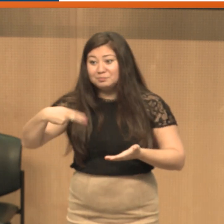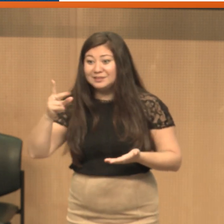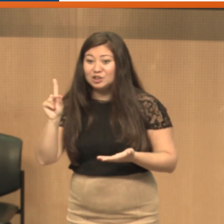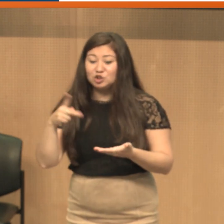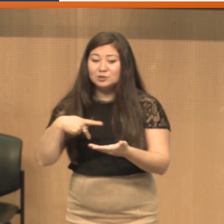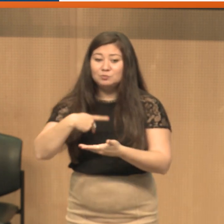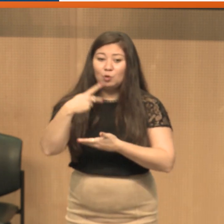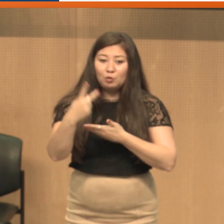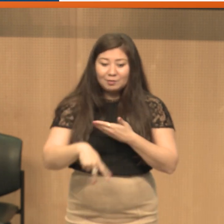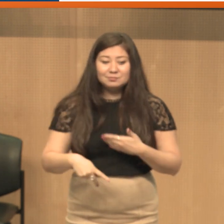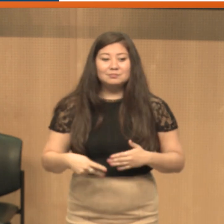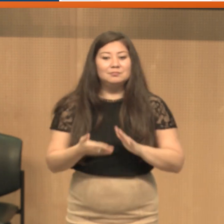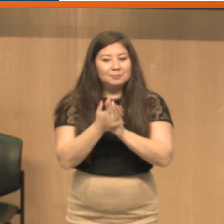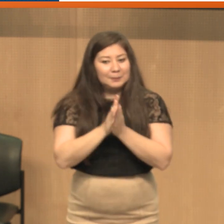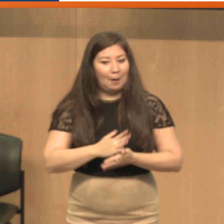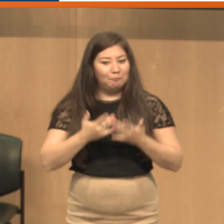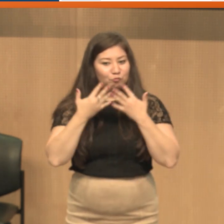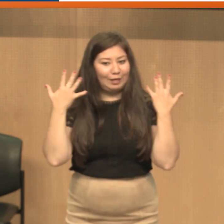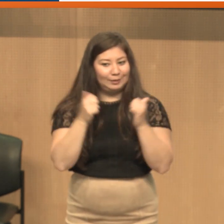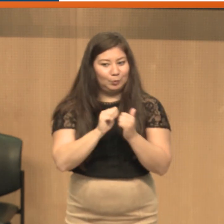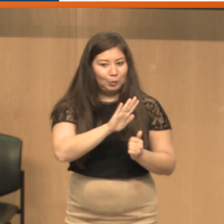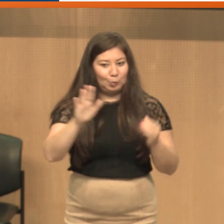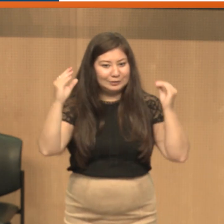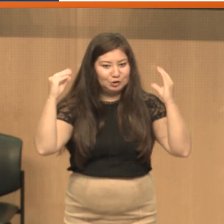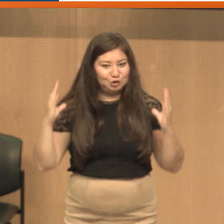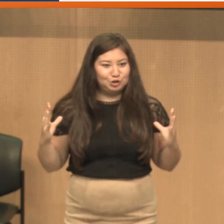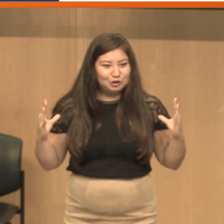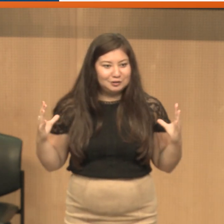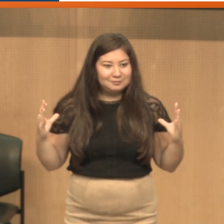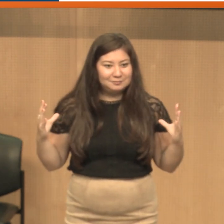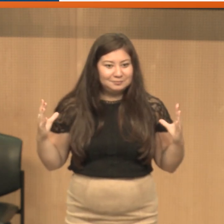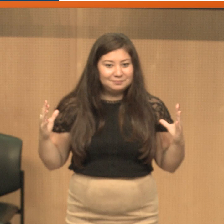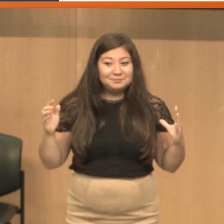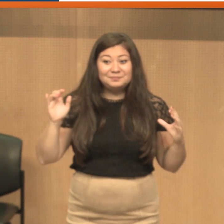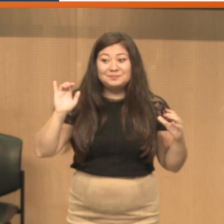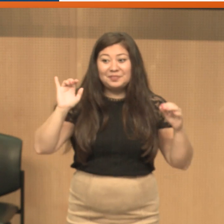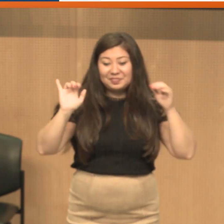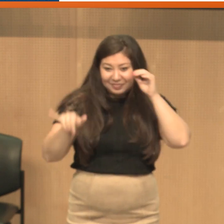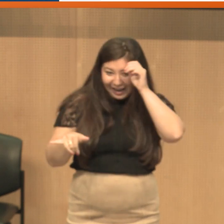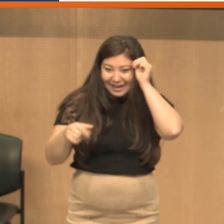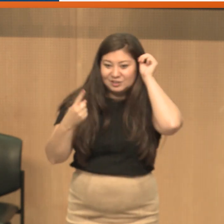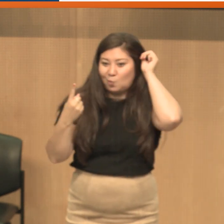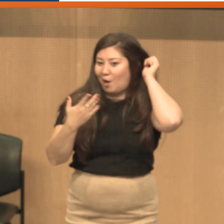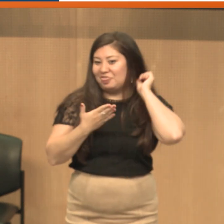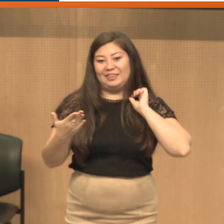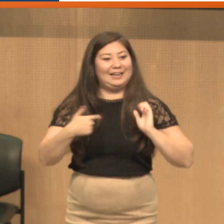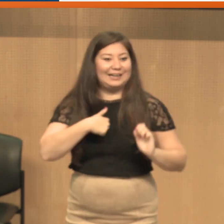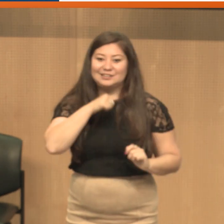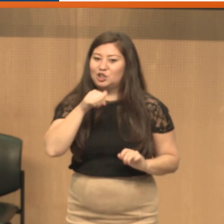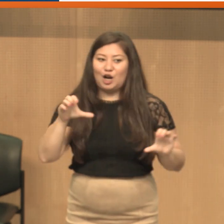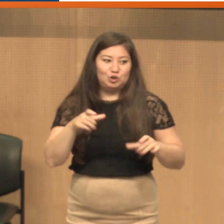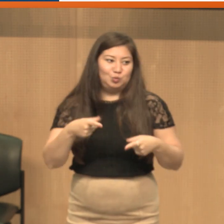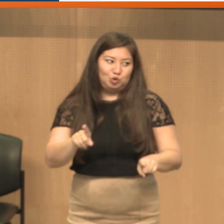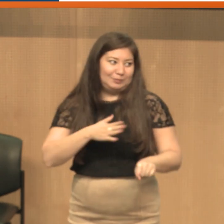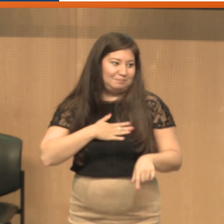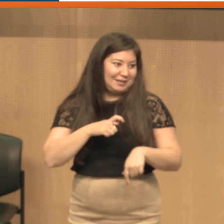be looking into furthering their education is develop relationships with your teachers.